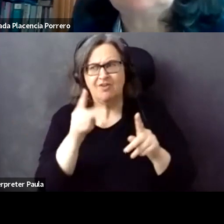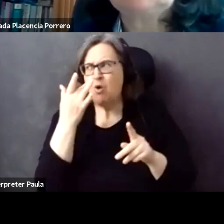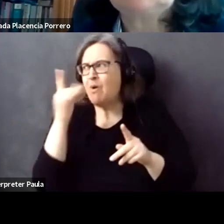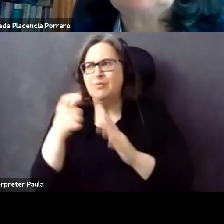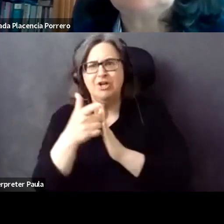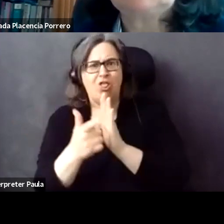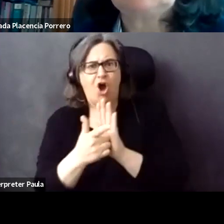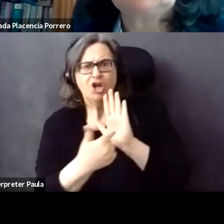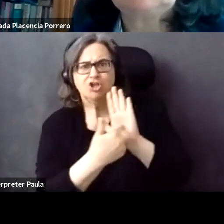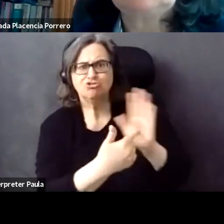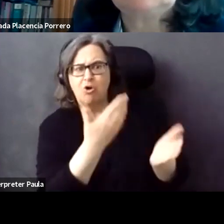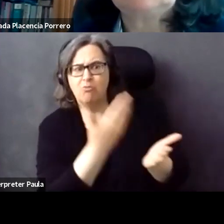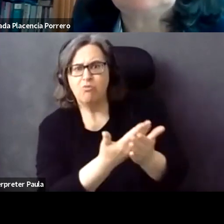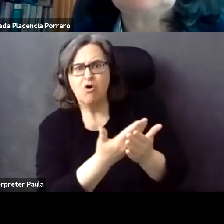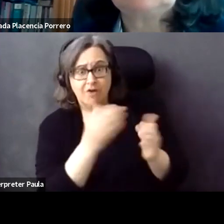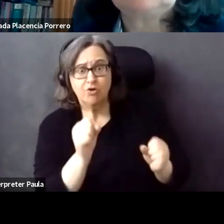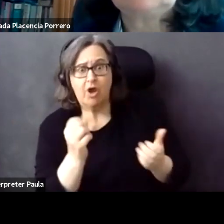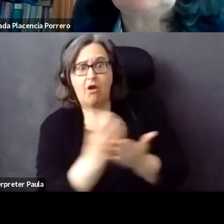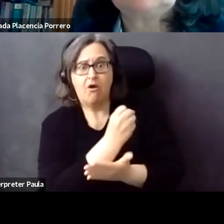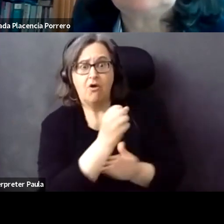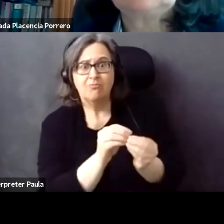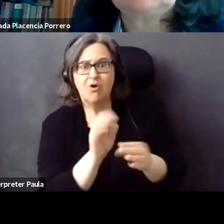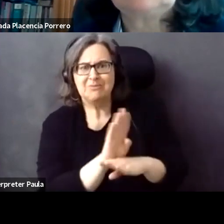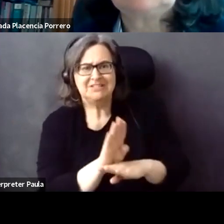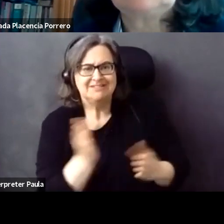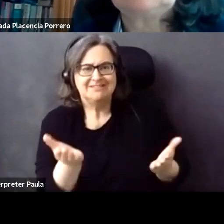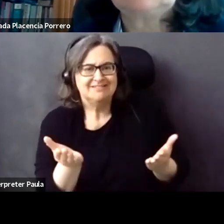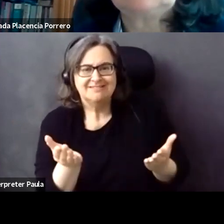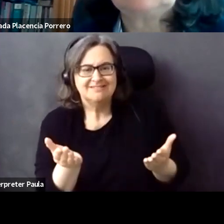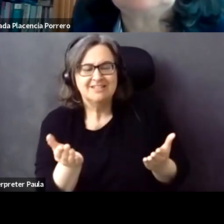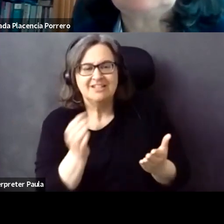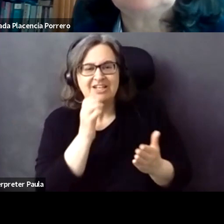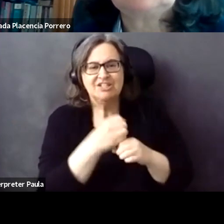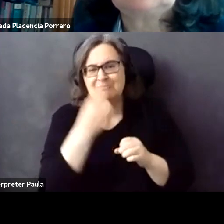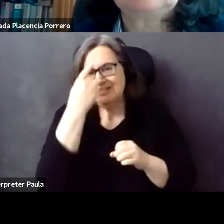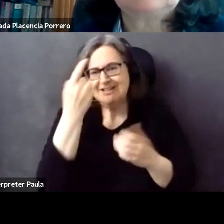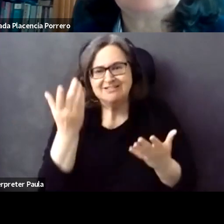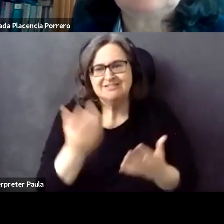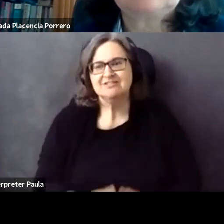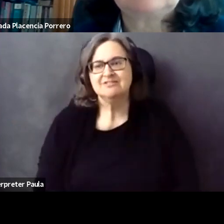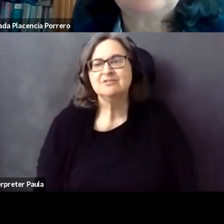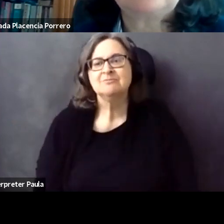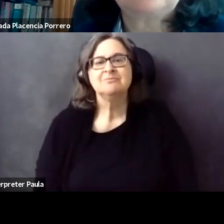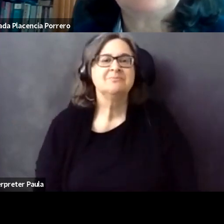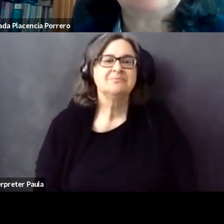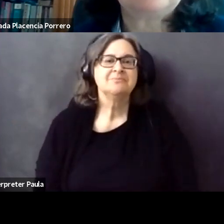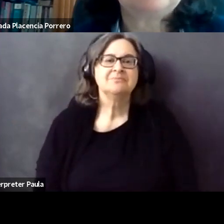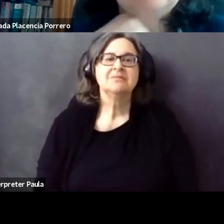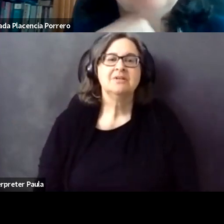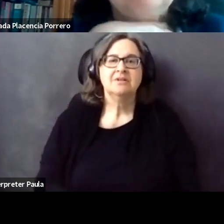I'm just curse curiousious. If there is a business community, why do we